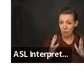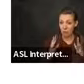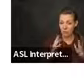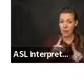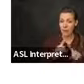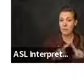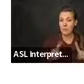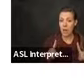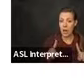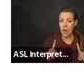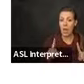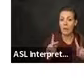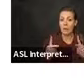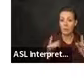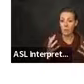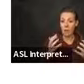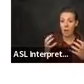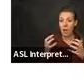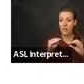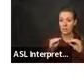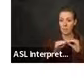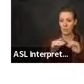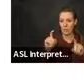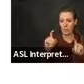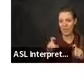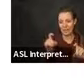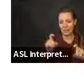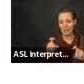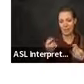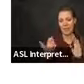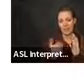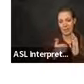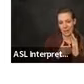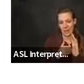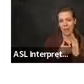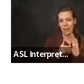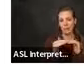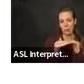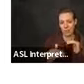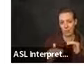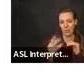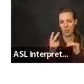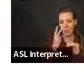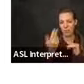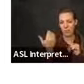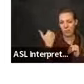testing has returned to the levels that we saw before Thanksgiving, and we're